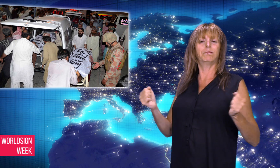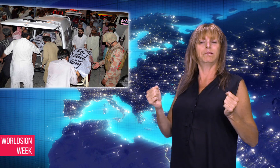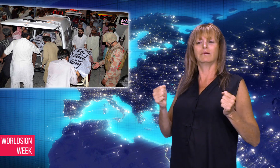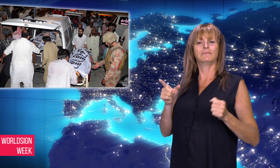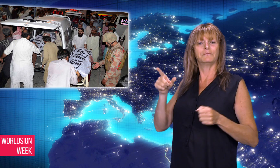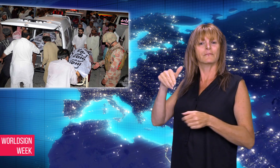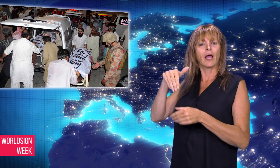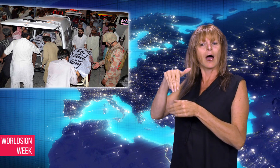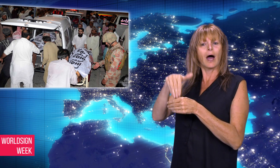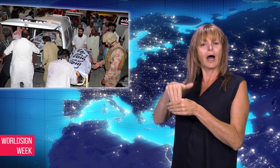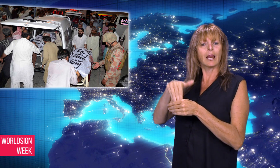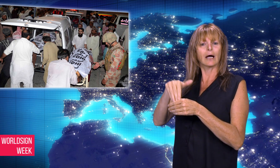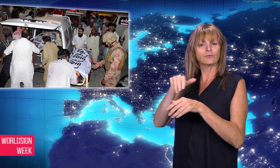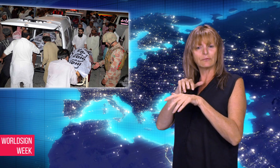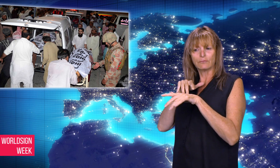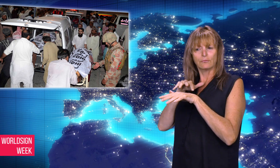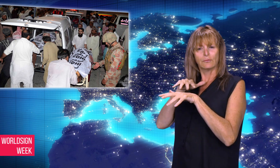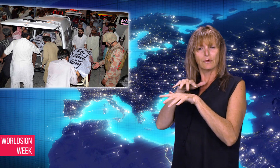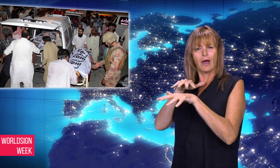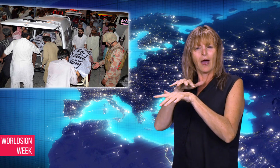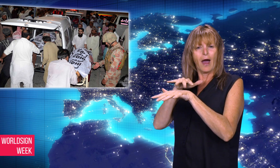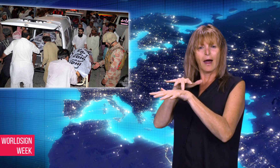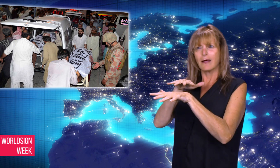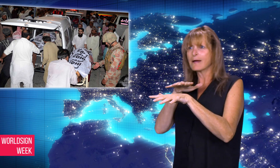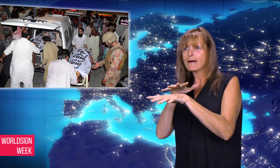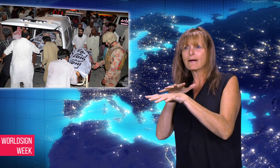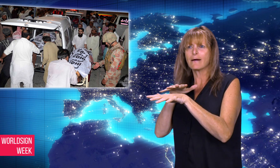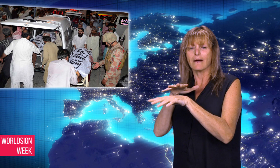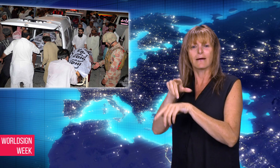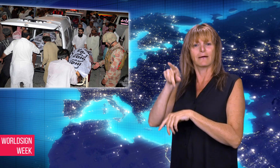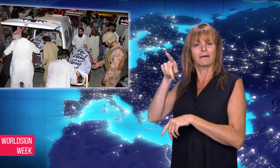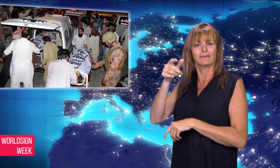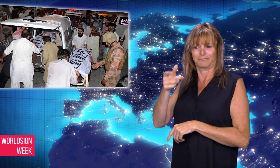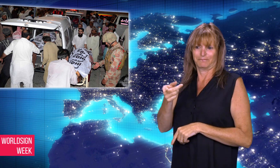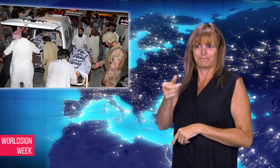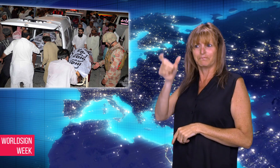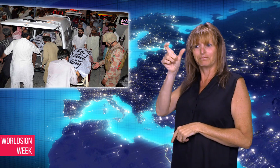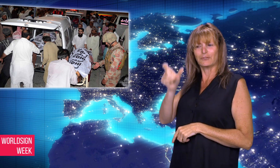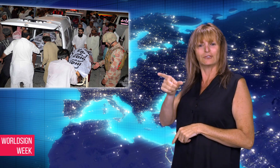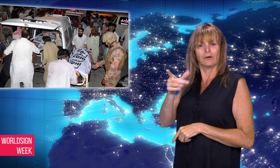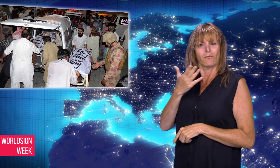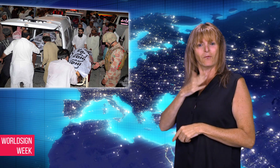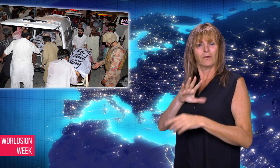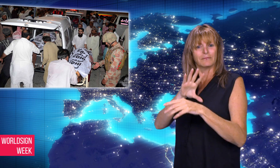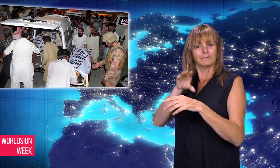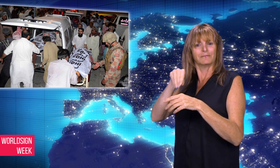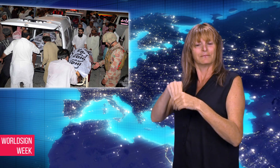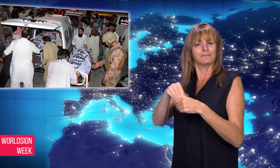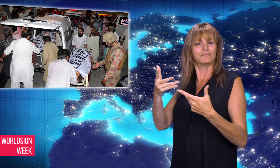detonated at an election rally for a